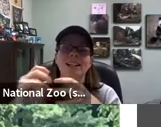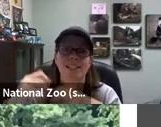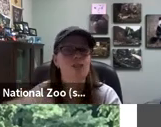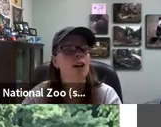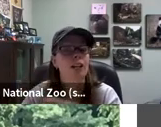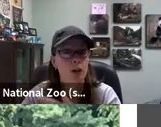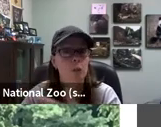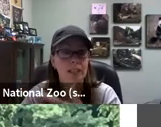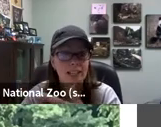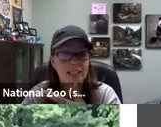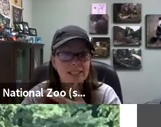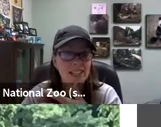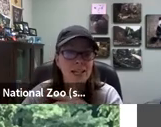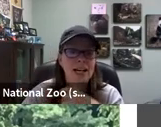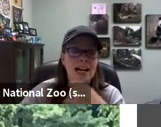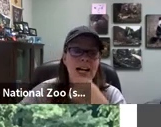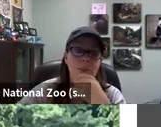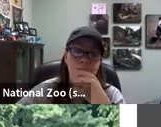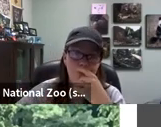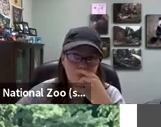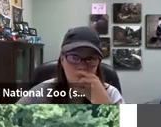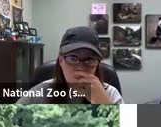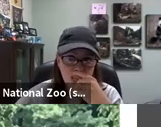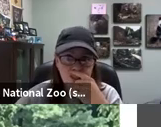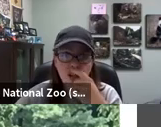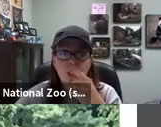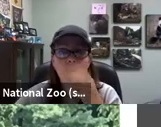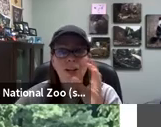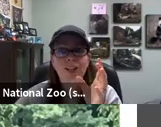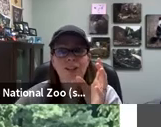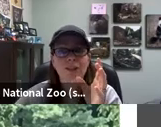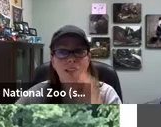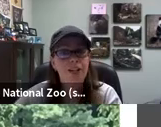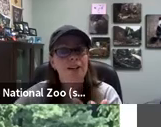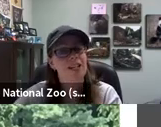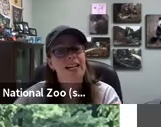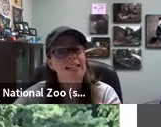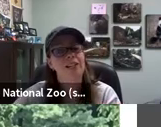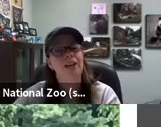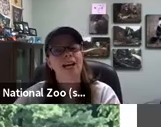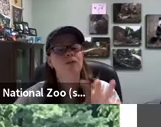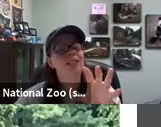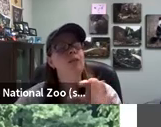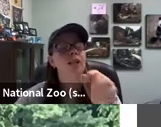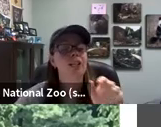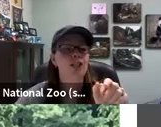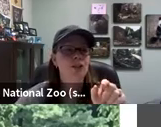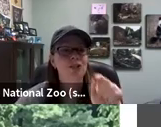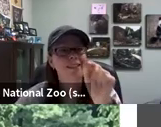to try to grow plants. So then you have to kind of say "okay, I